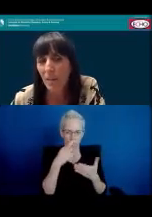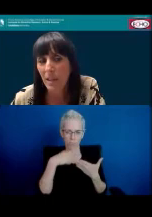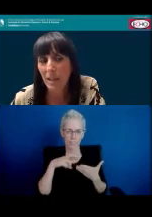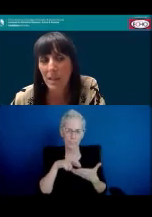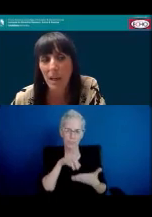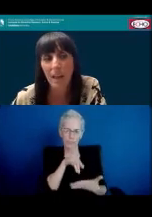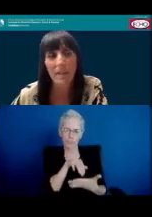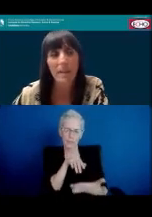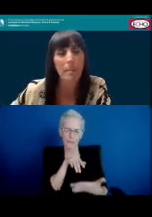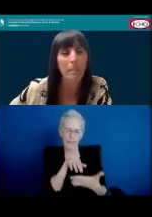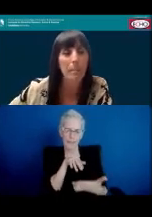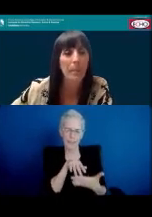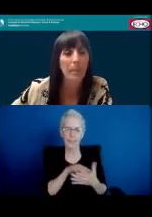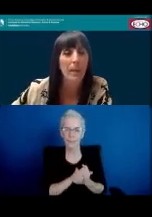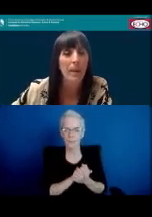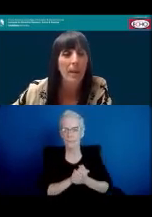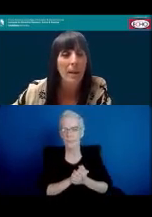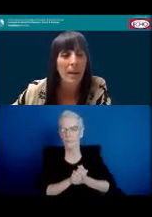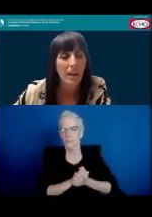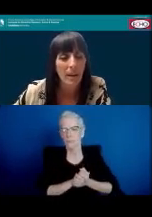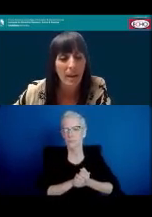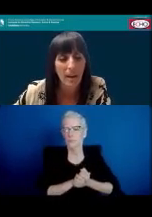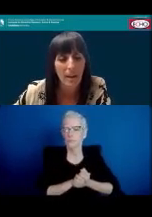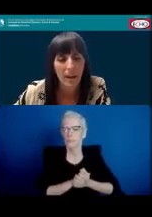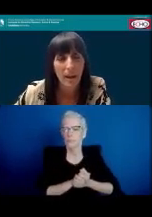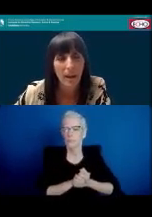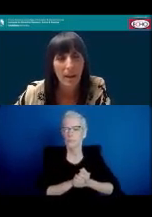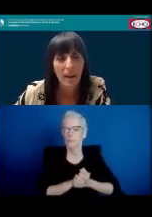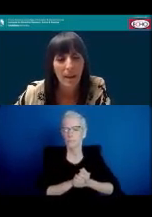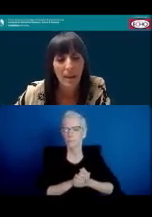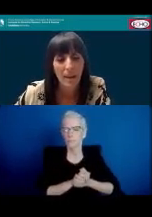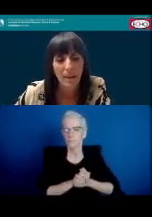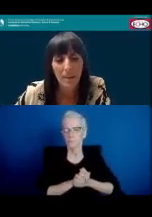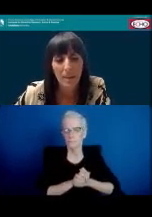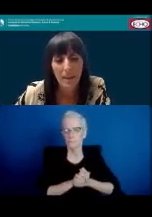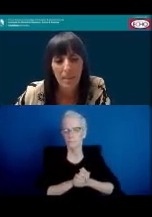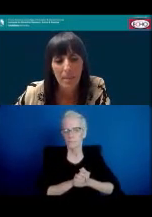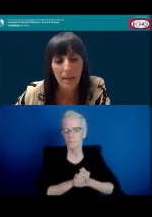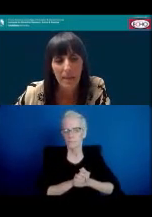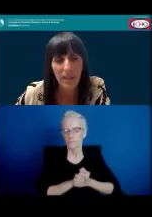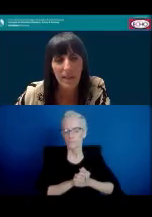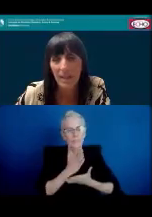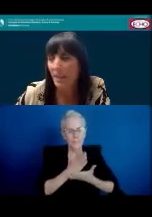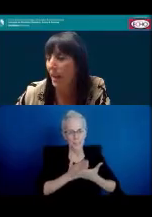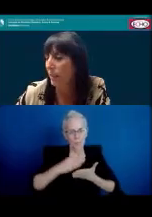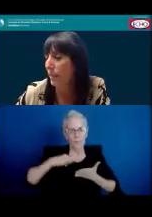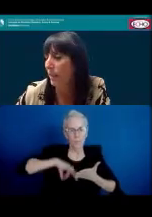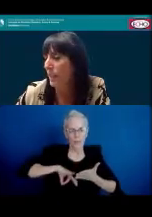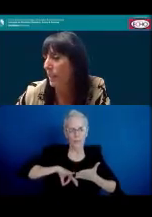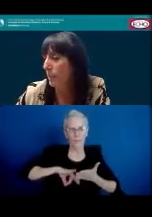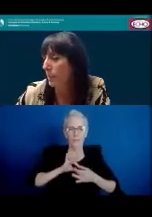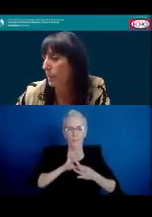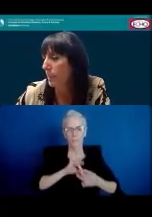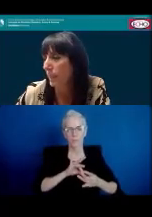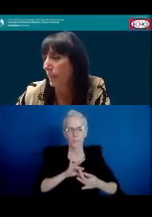was done and some of the benefits of rough and tumble play.